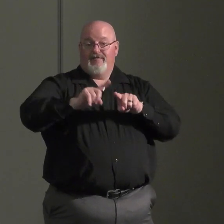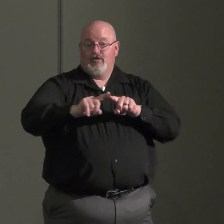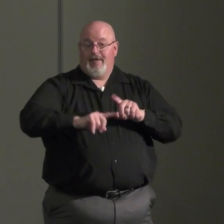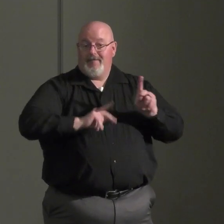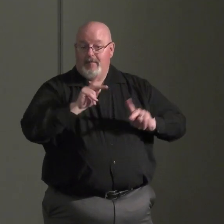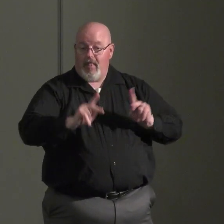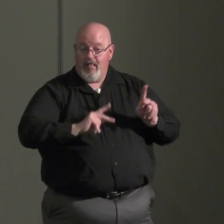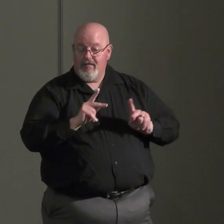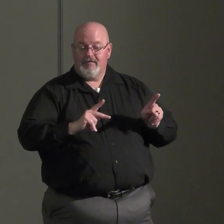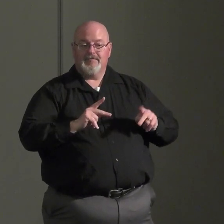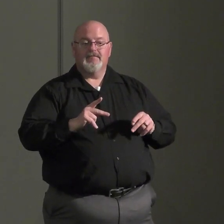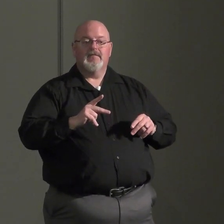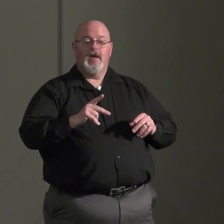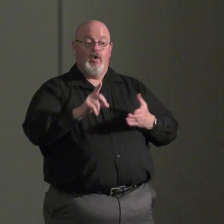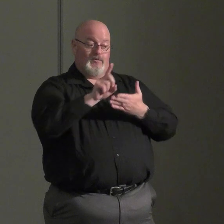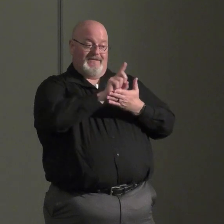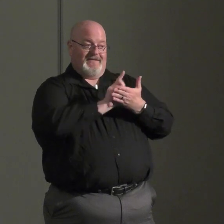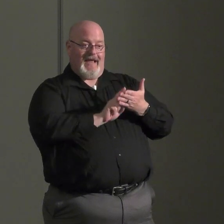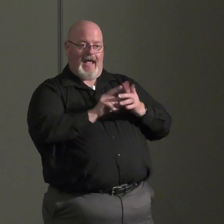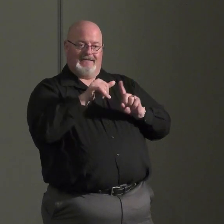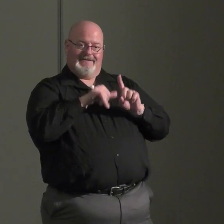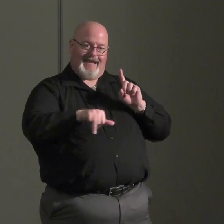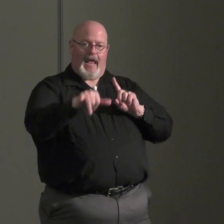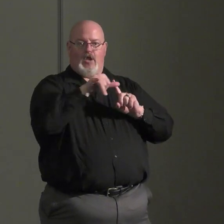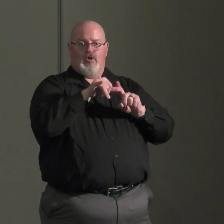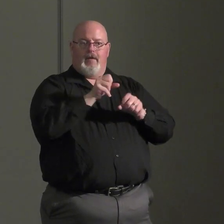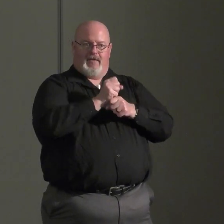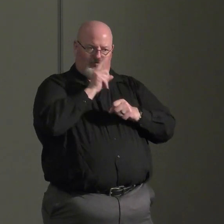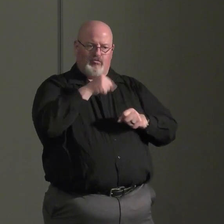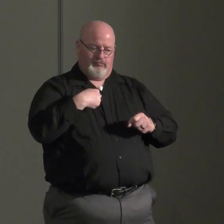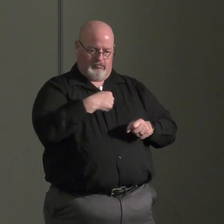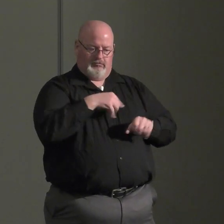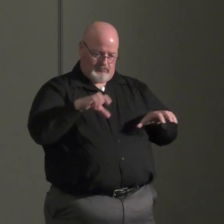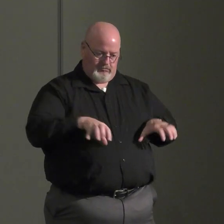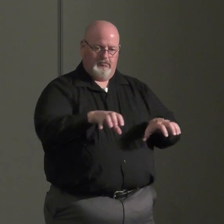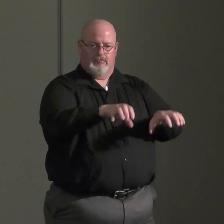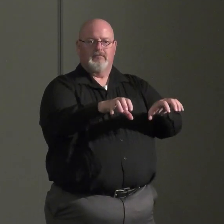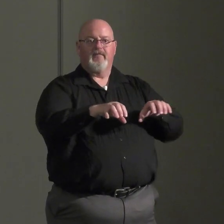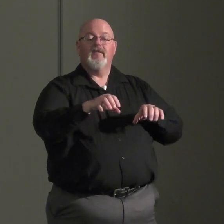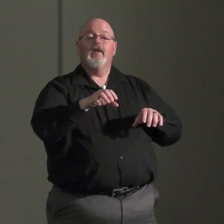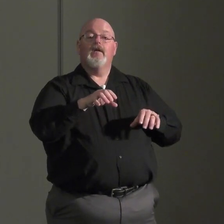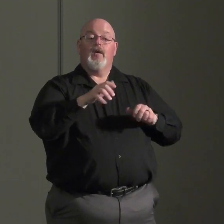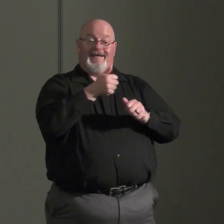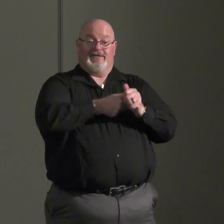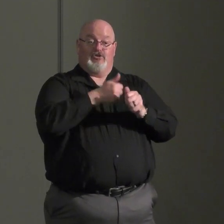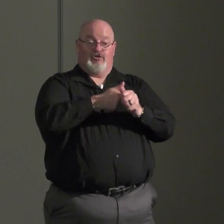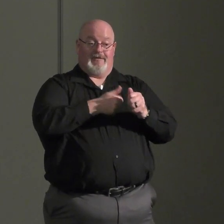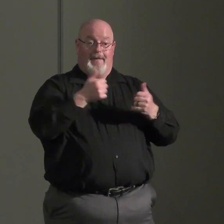So the design standards ensure we do that. And then, with each of our playgrounds we